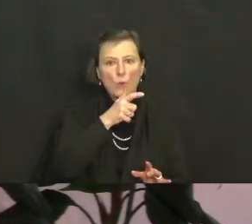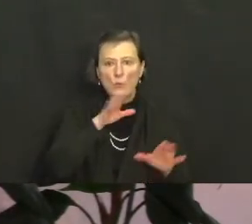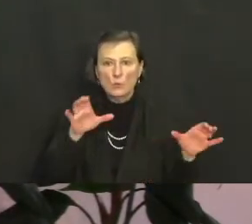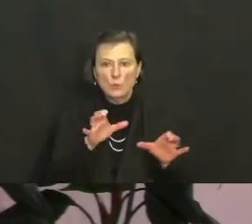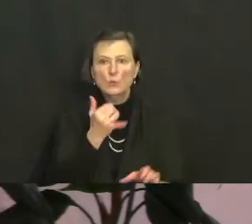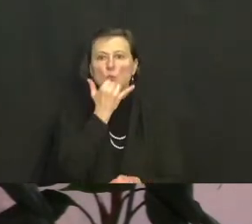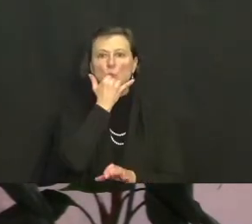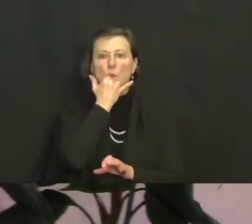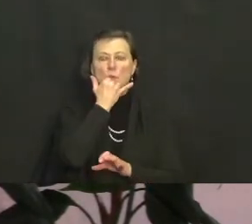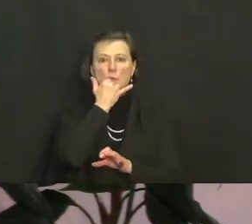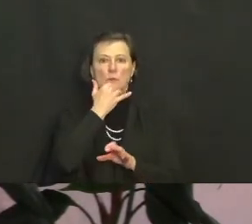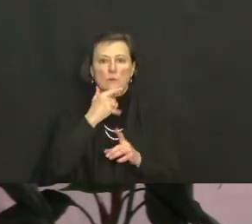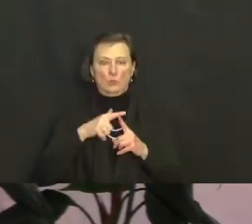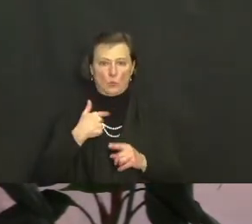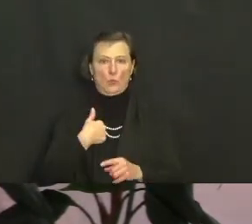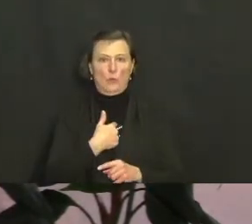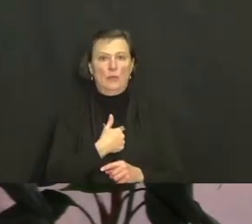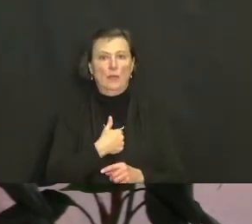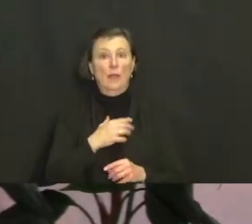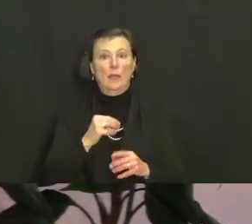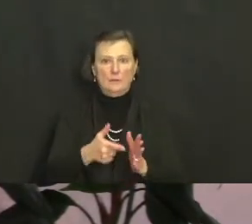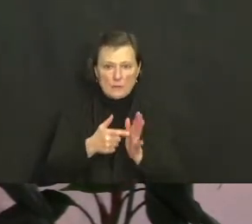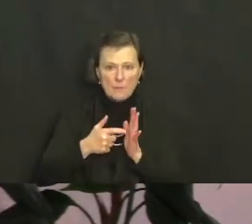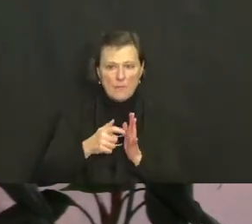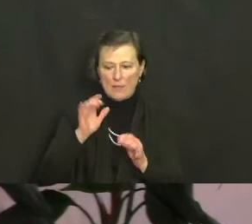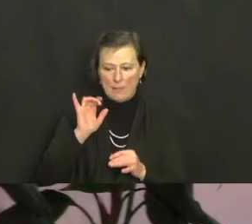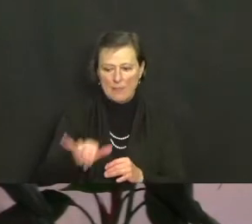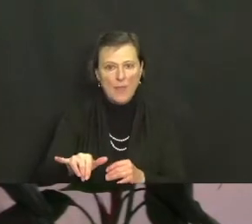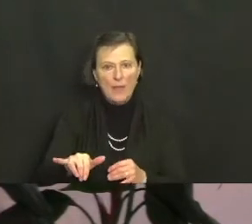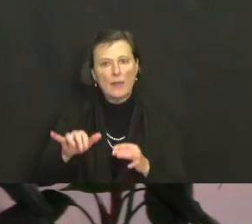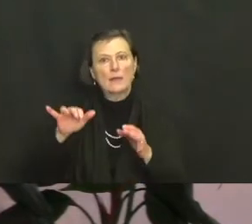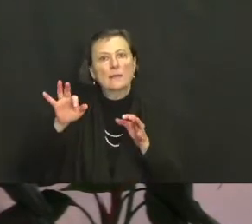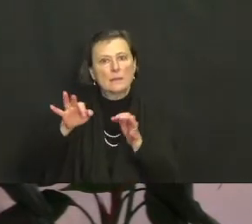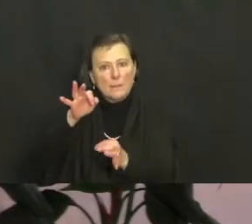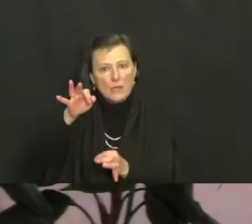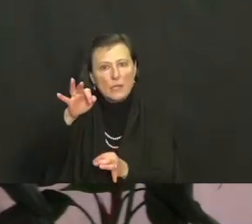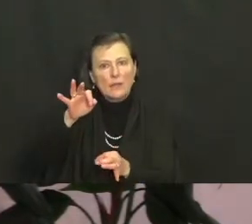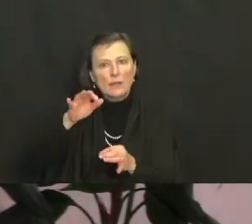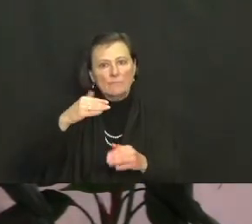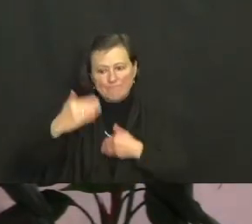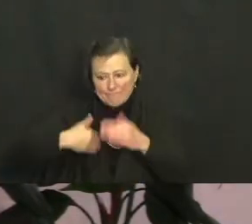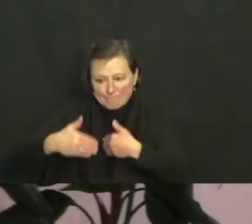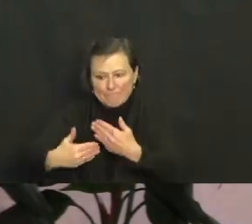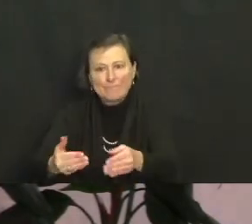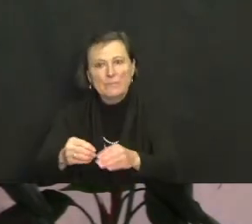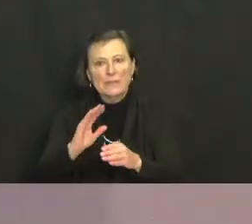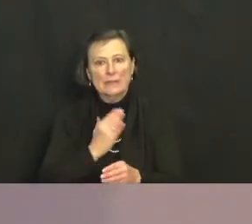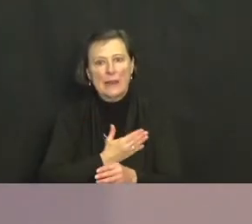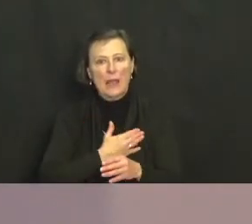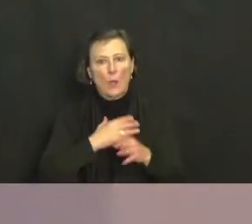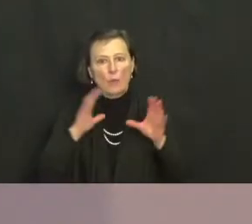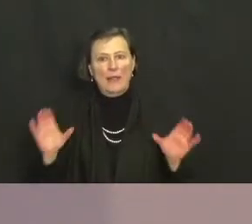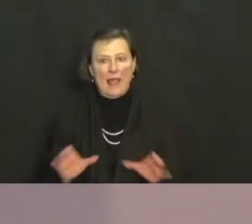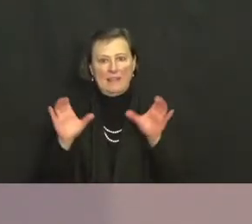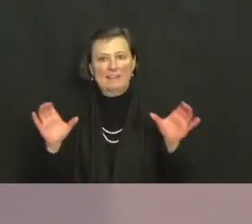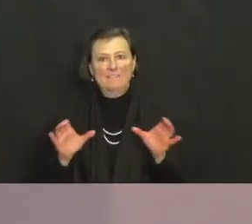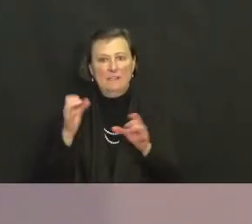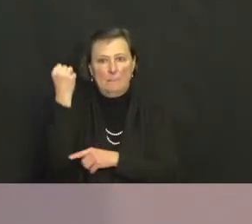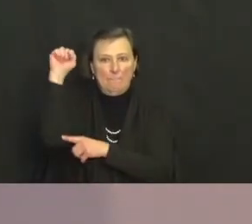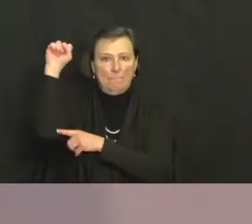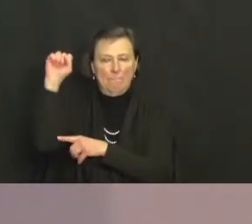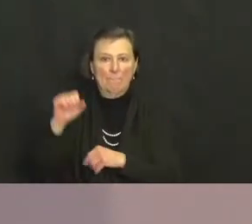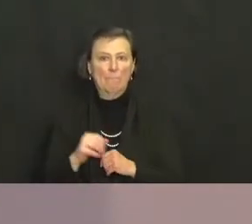And, it demands that this spirit be mobilized in our activism.